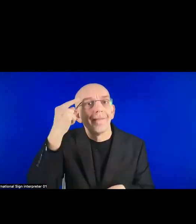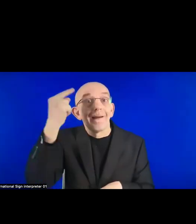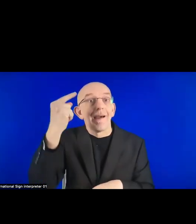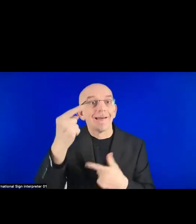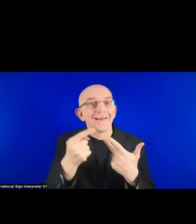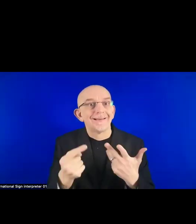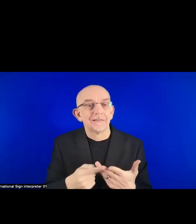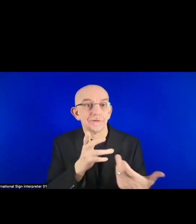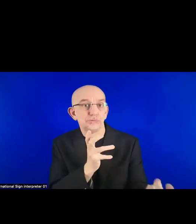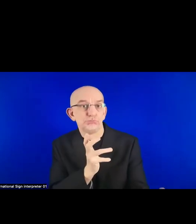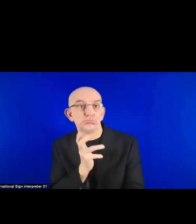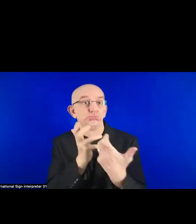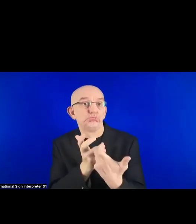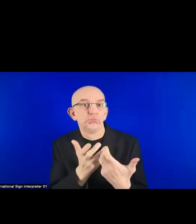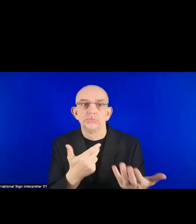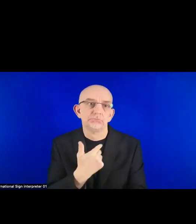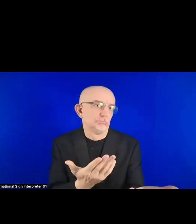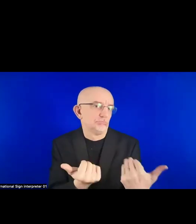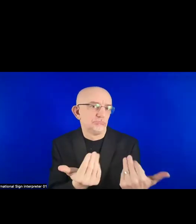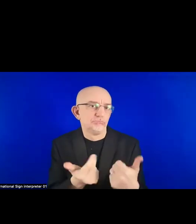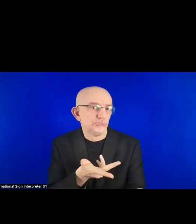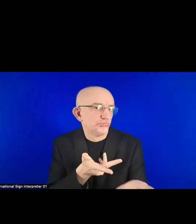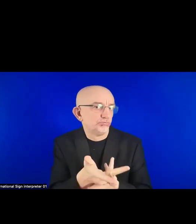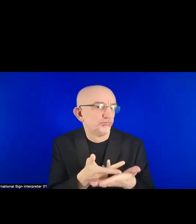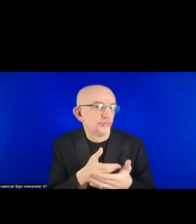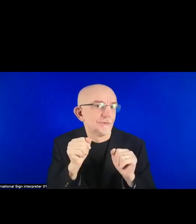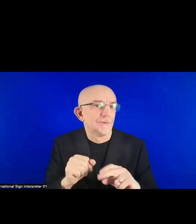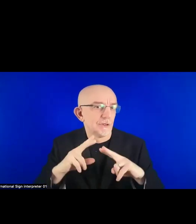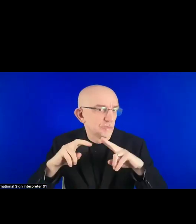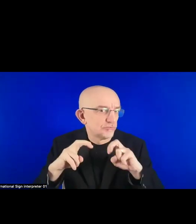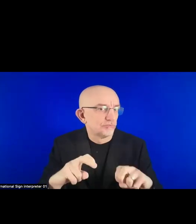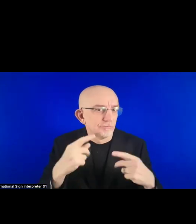Lisbon, not so much so in the past few weeks, but also within our collaboration